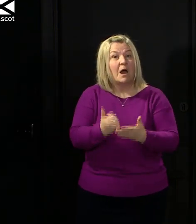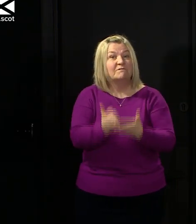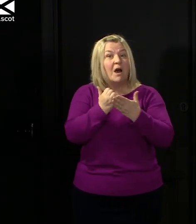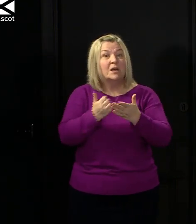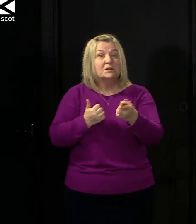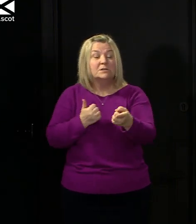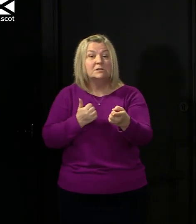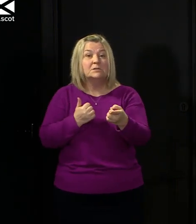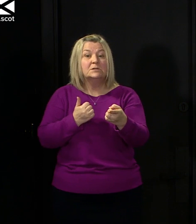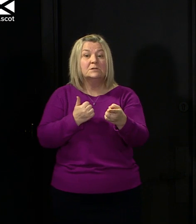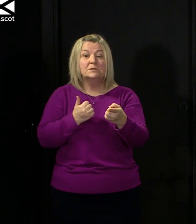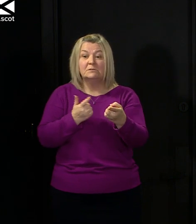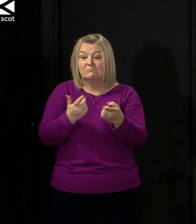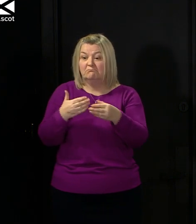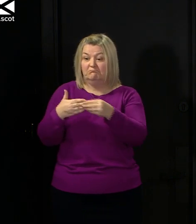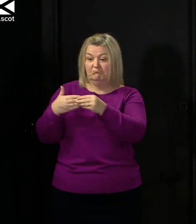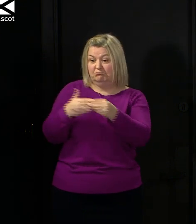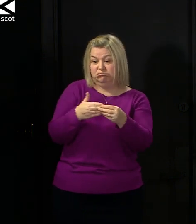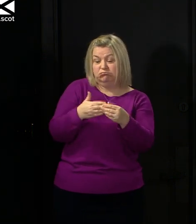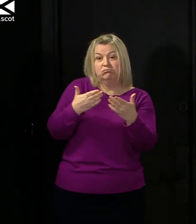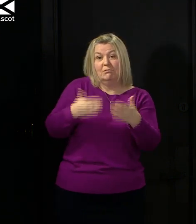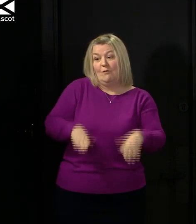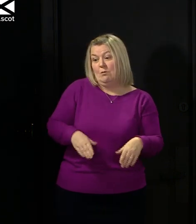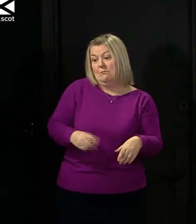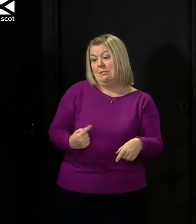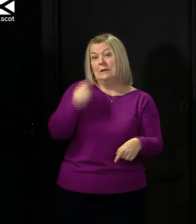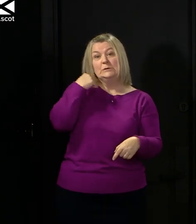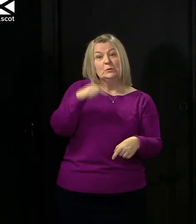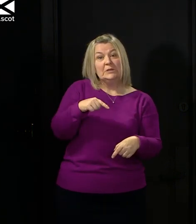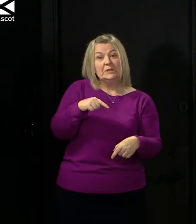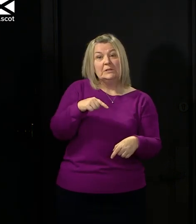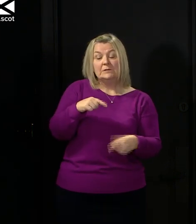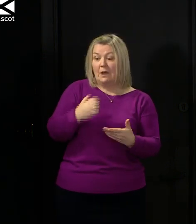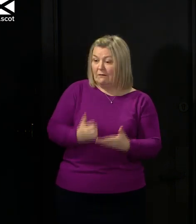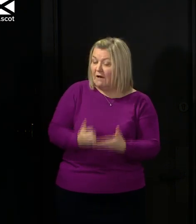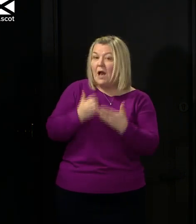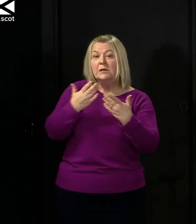Protection Scotland at the end of last week, was advice that was agreed on a four nations